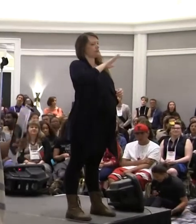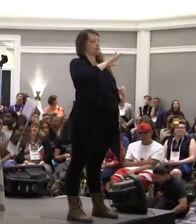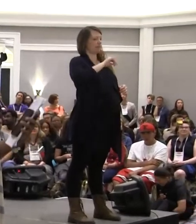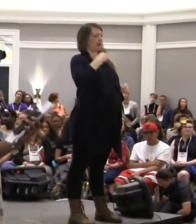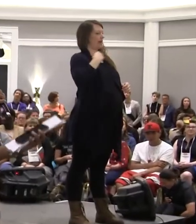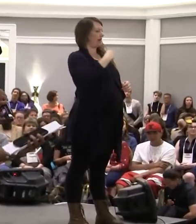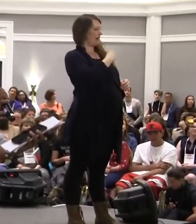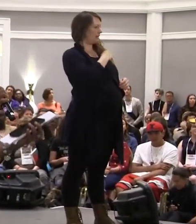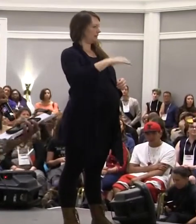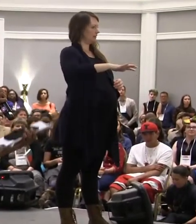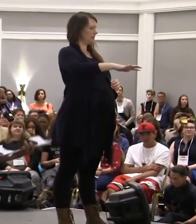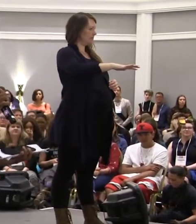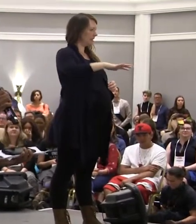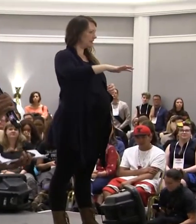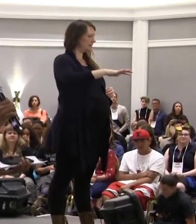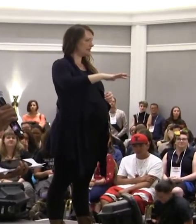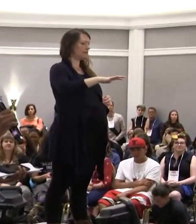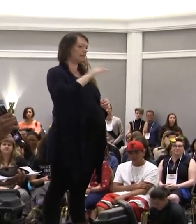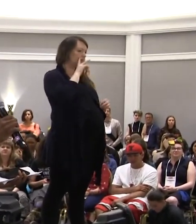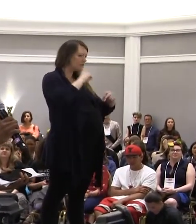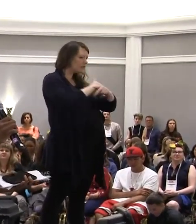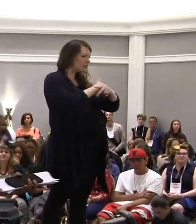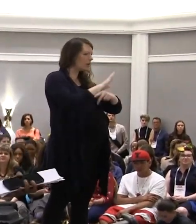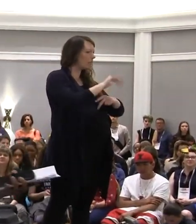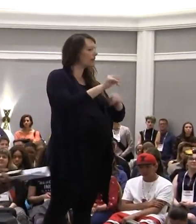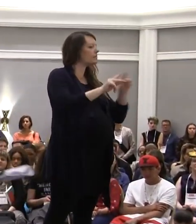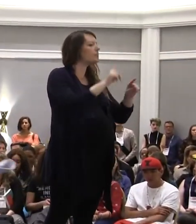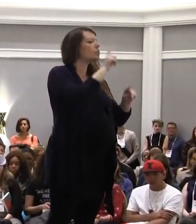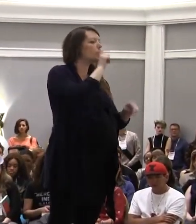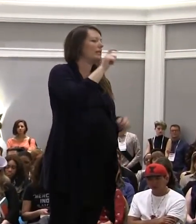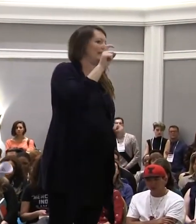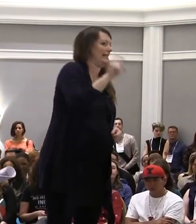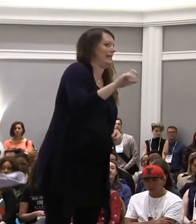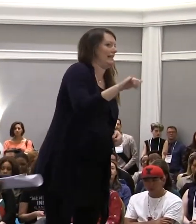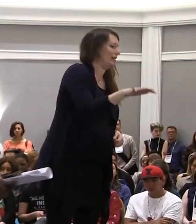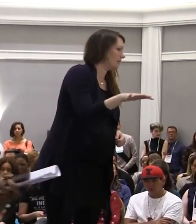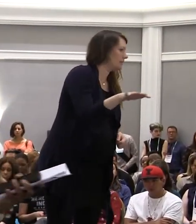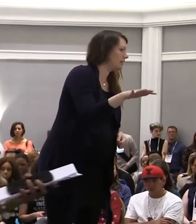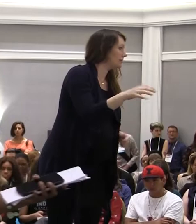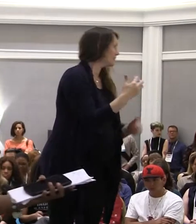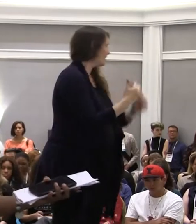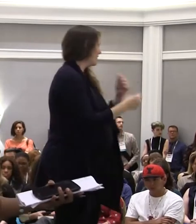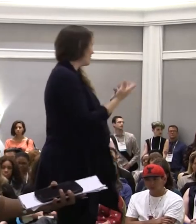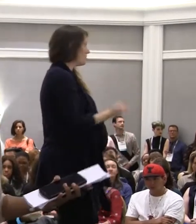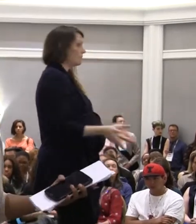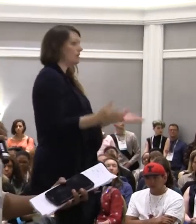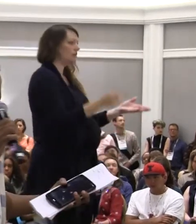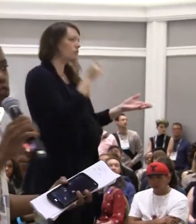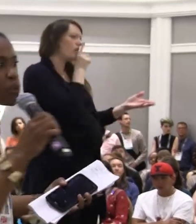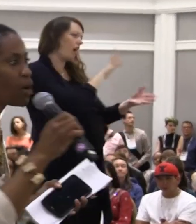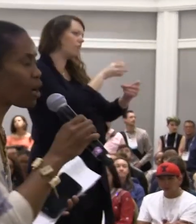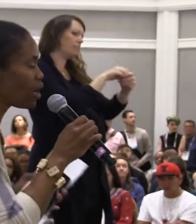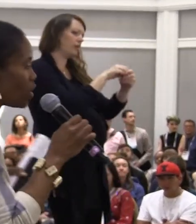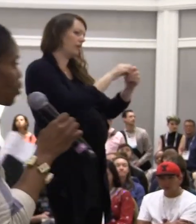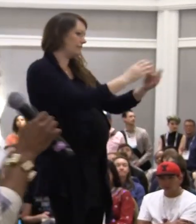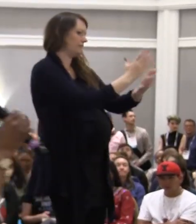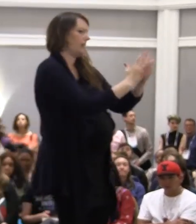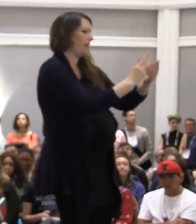that is determined by the people who need the space. Really, everyone in this room is part of some affinity group or other.